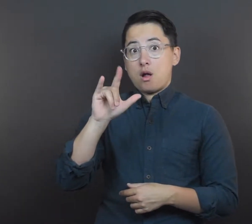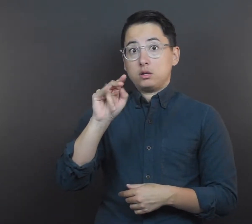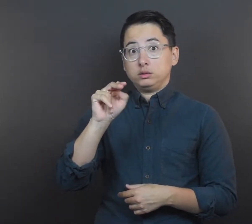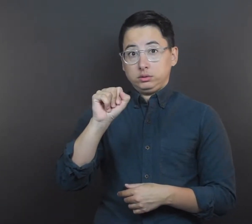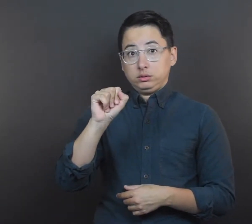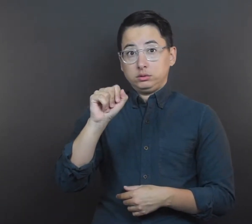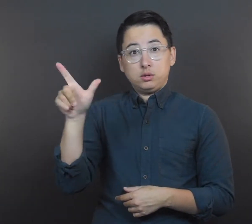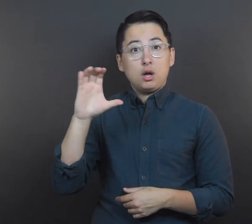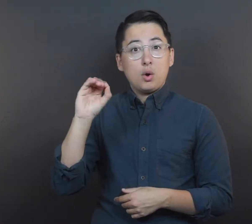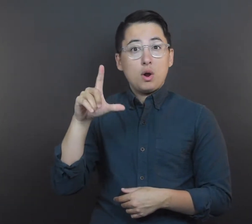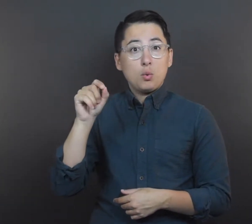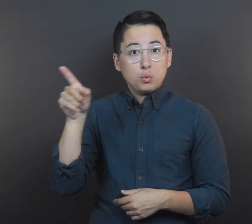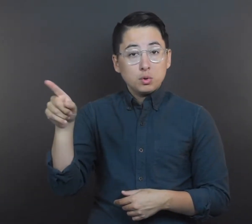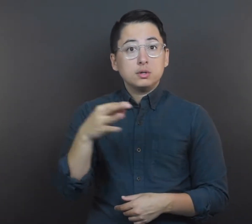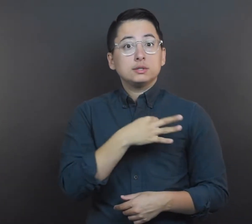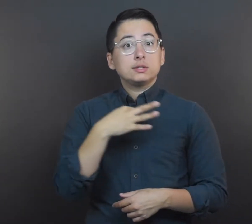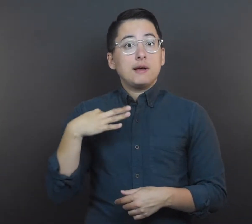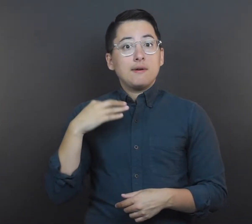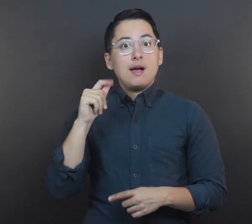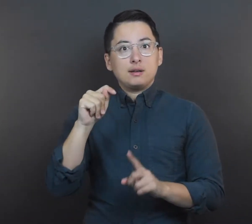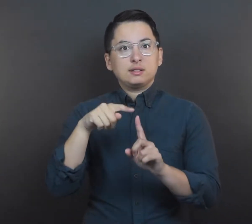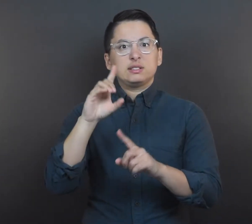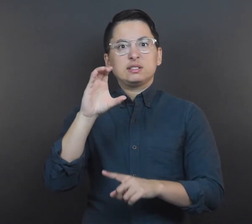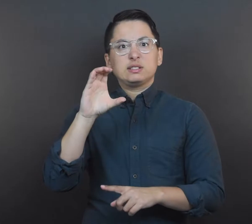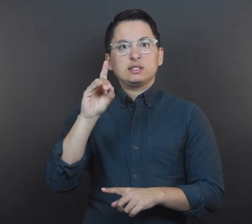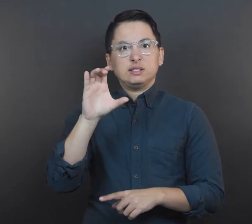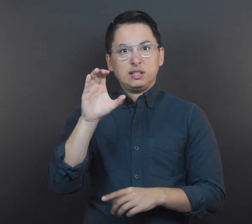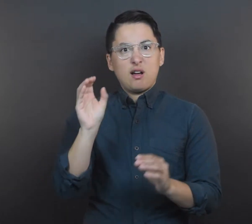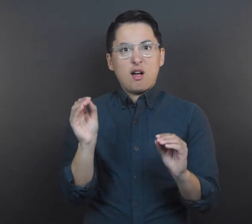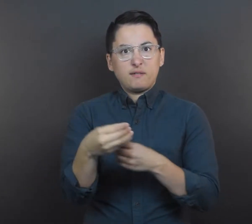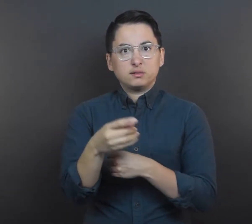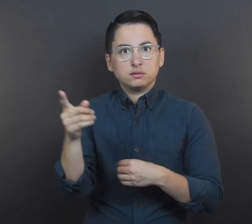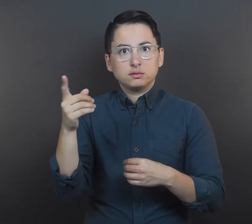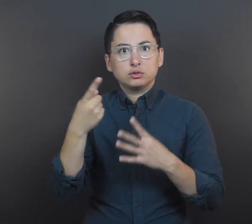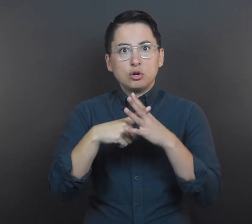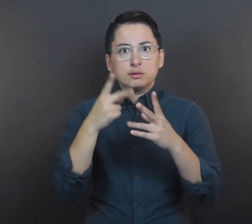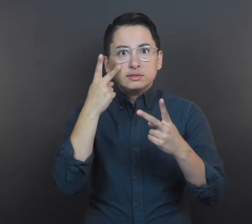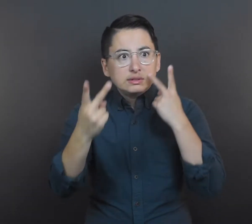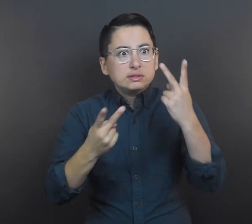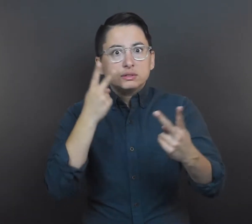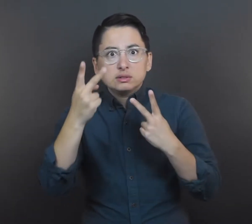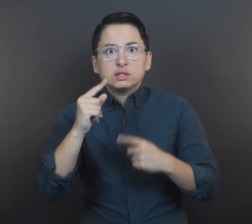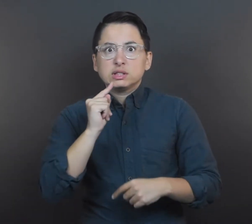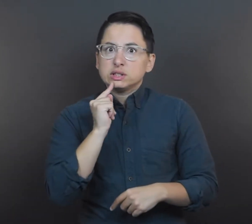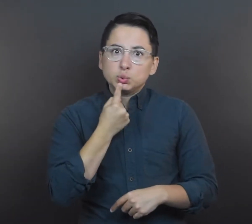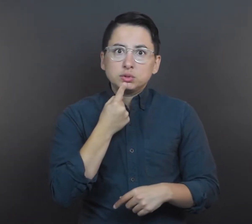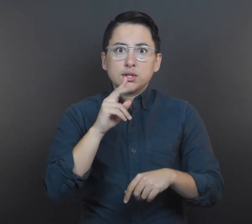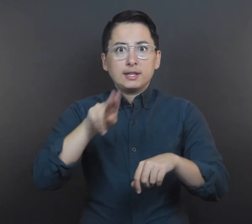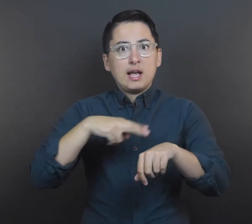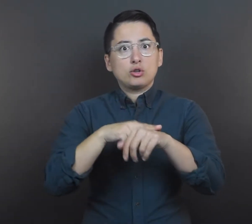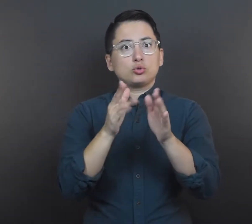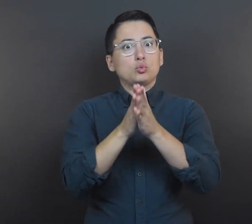So when the staff at CDC’s office in Fort Collins, Colorado, started seeing a dire,